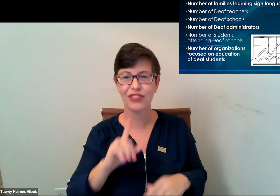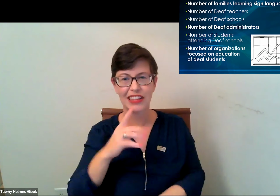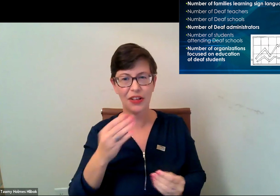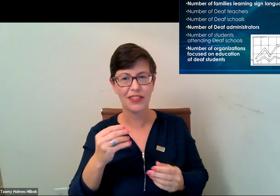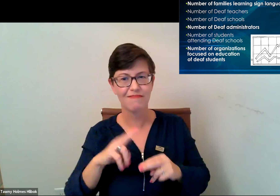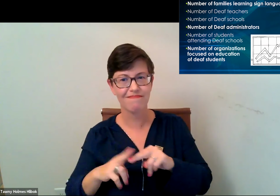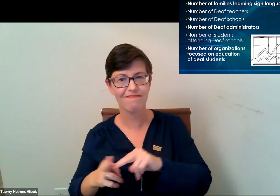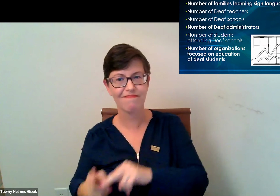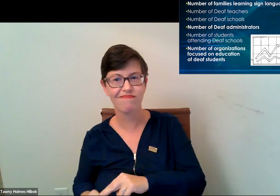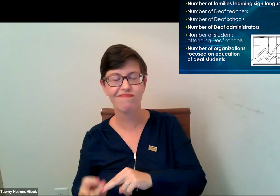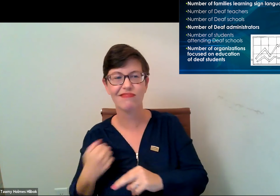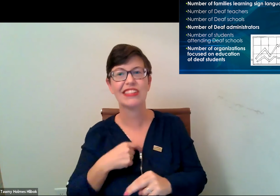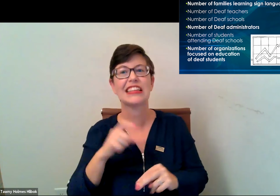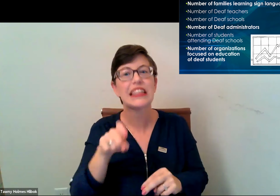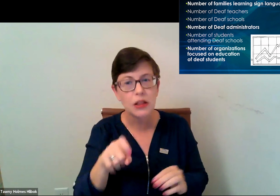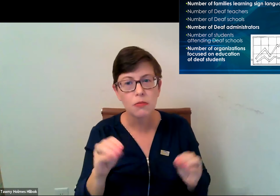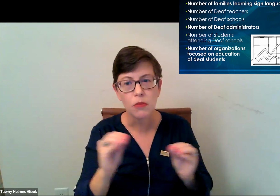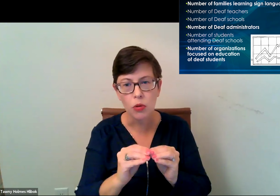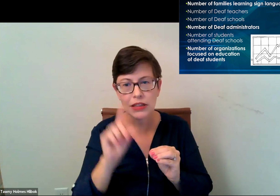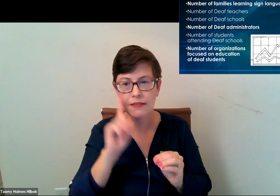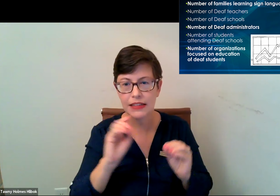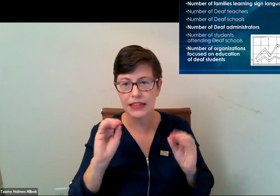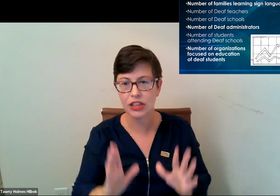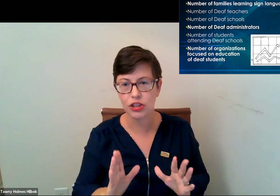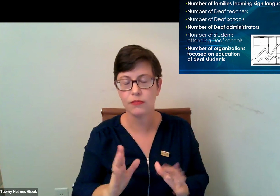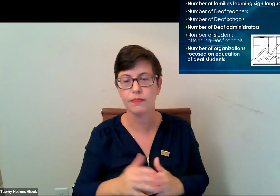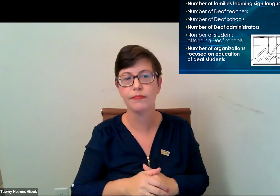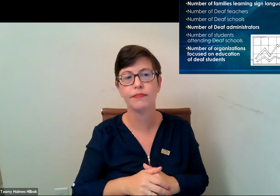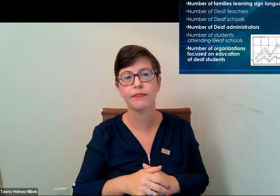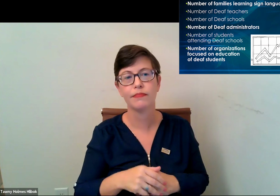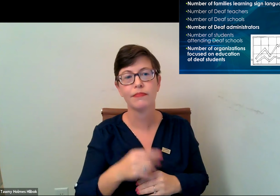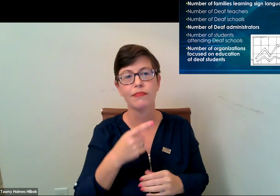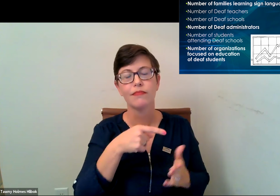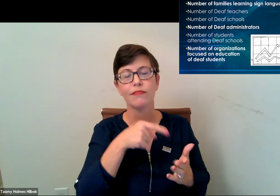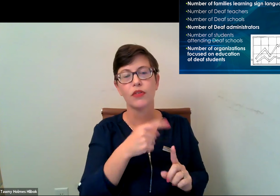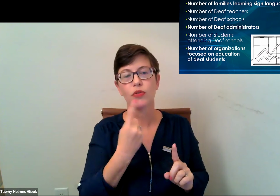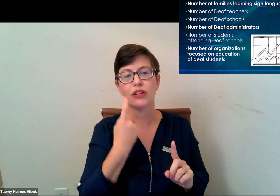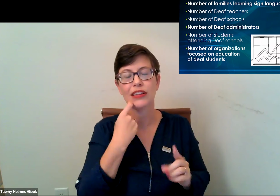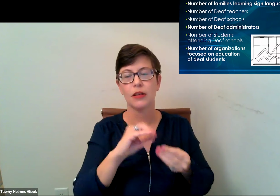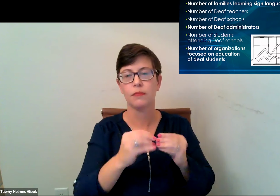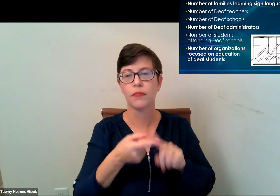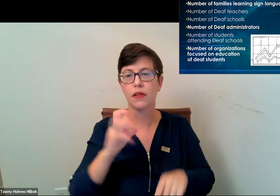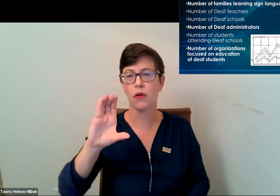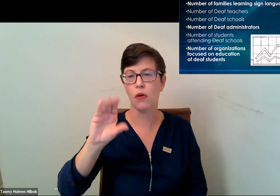there are also the numbers of deaf teachers that are declining, we need more deaf teachers.